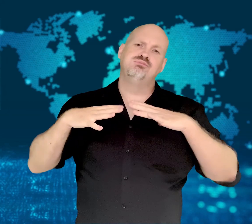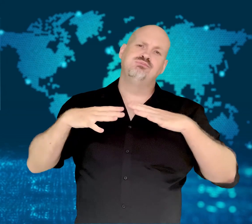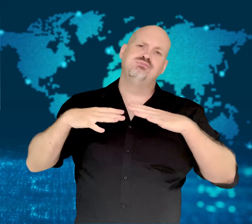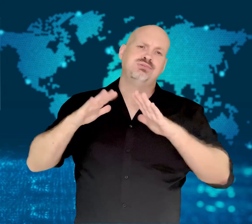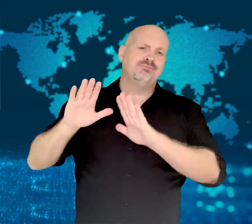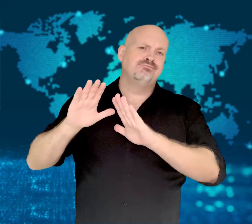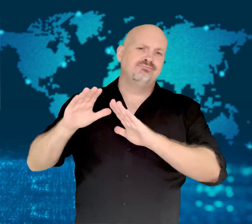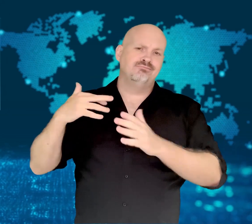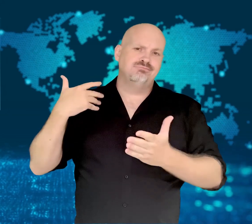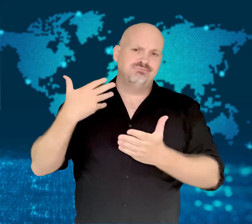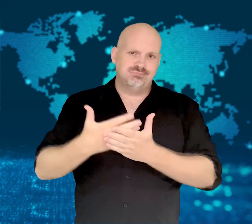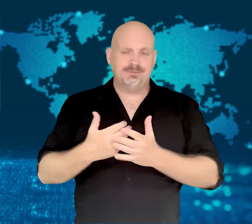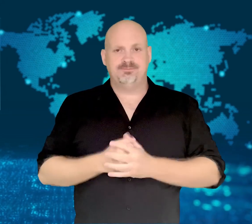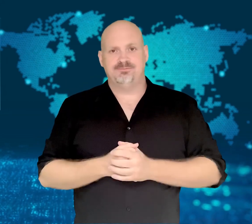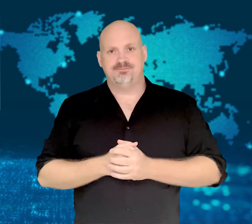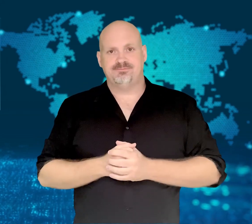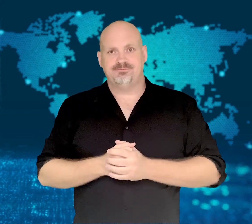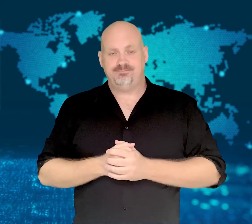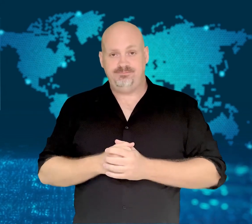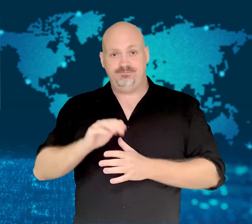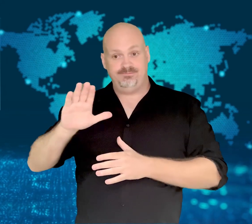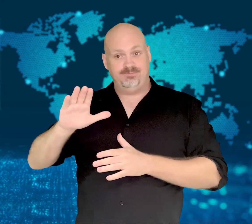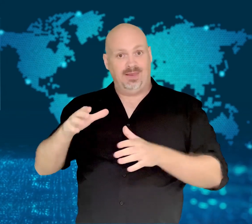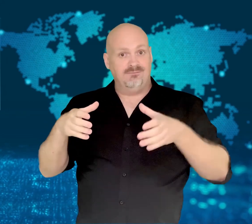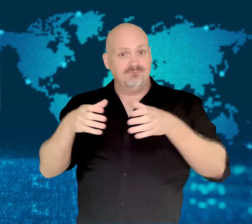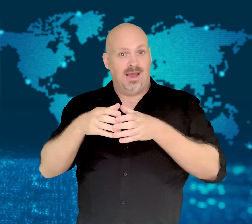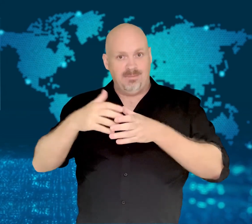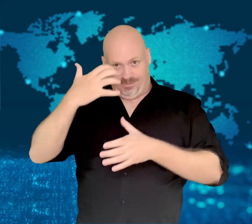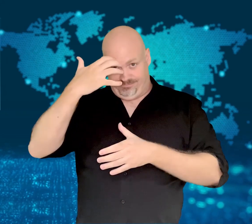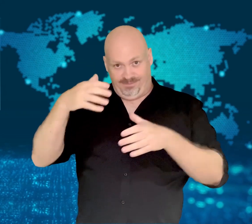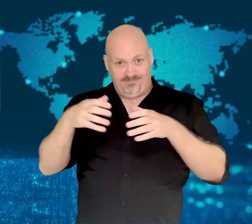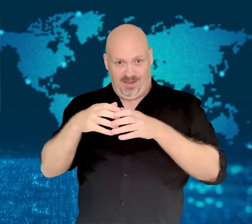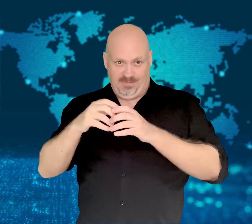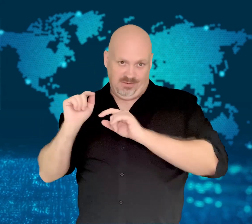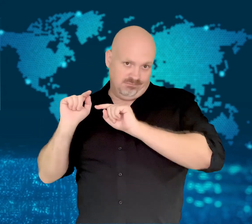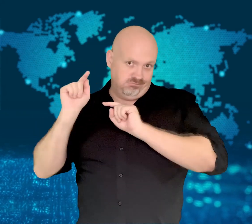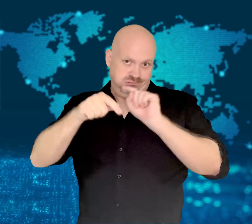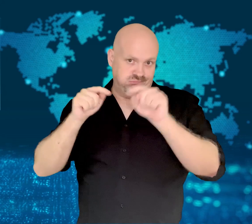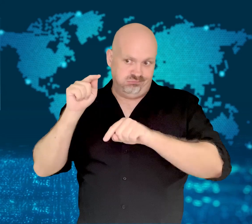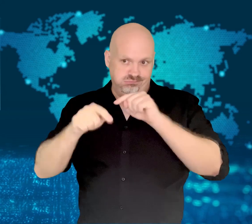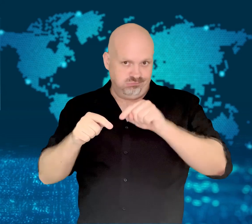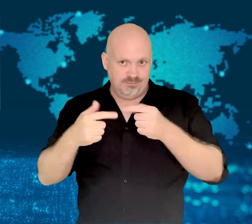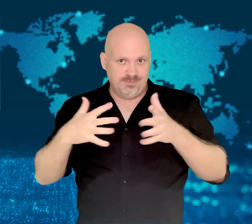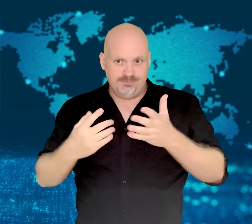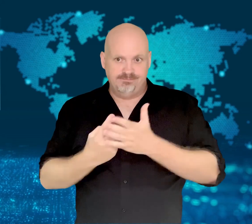after doctors had announced she was under their supervision because of health concerns.